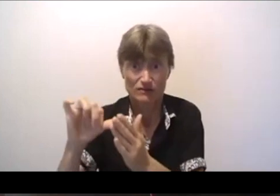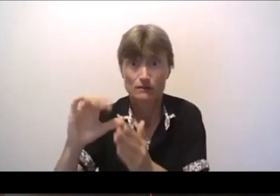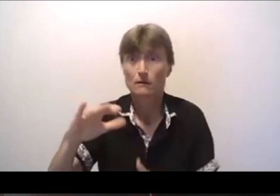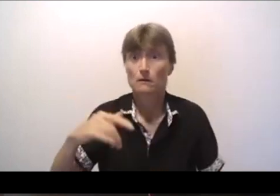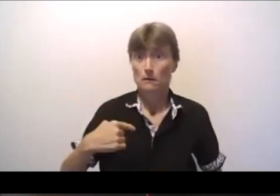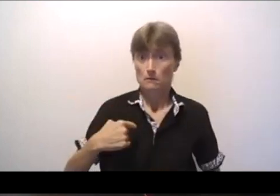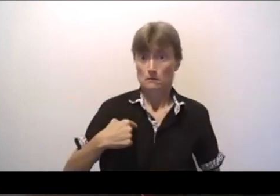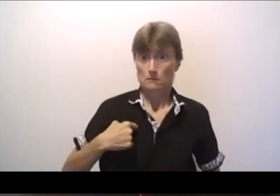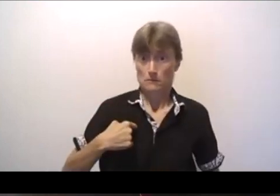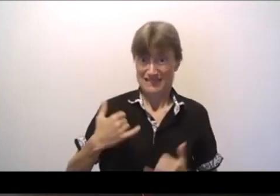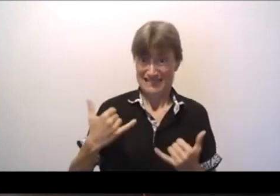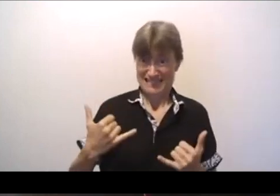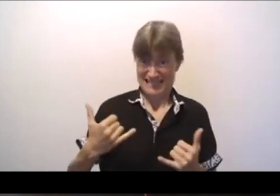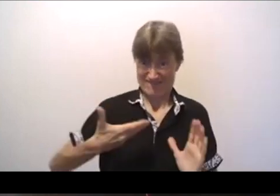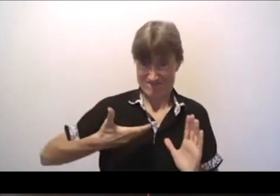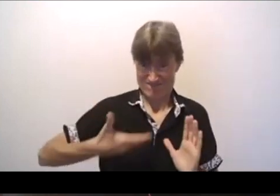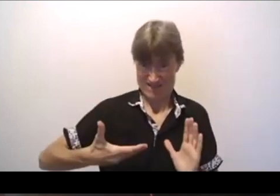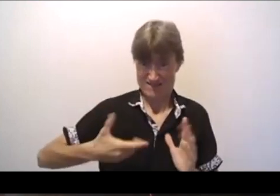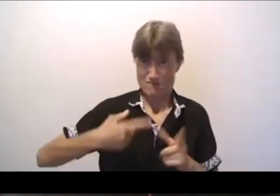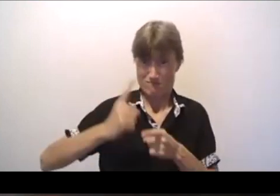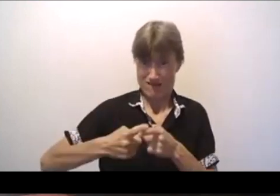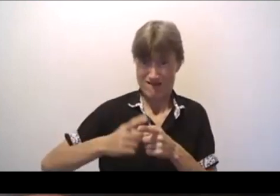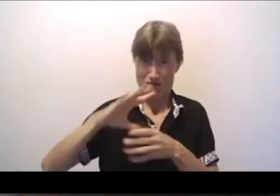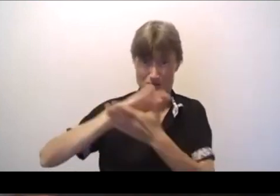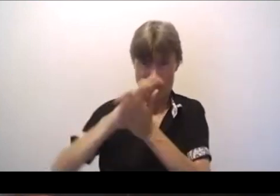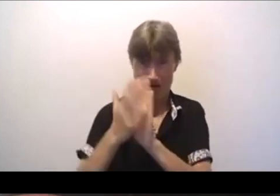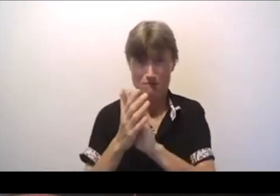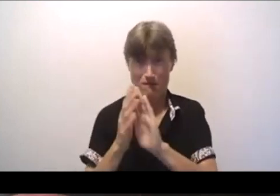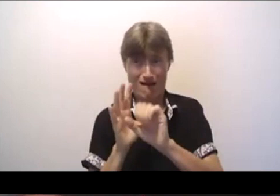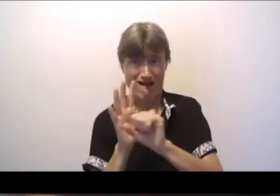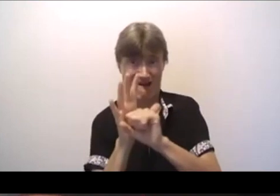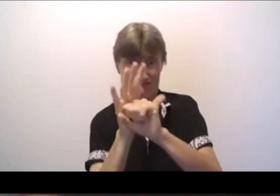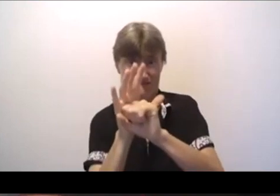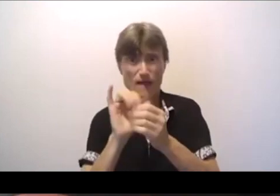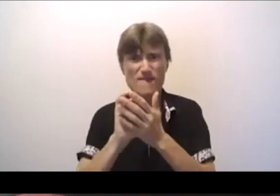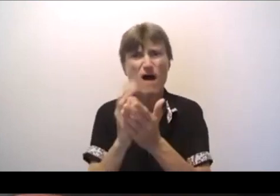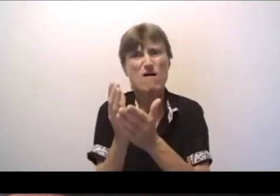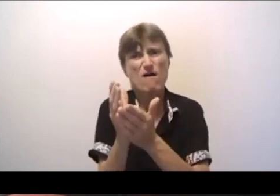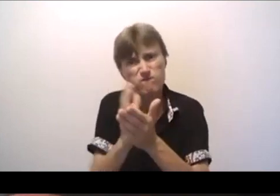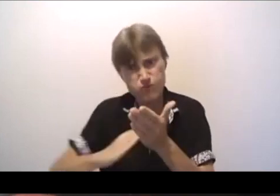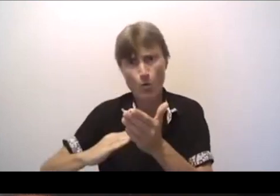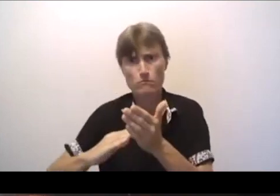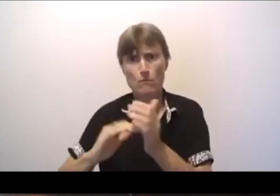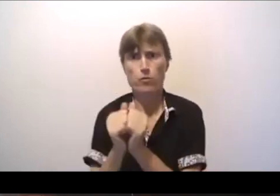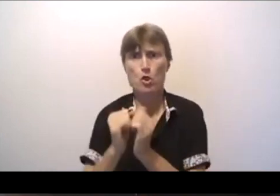campaign and working in advocacy is a form of my arts practice like i cannot take myself out of the